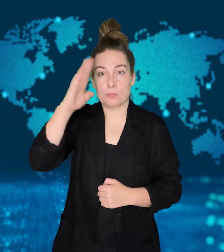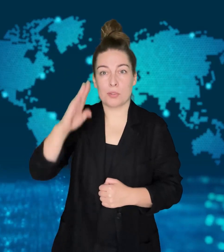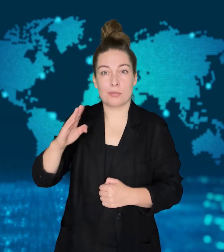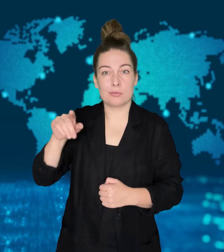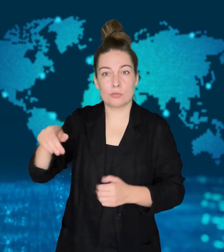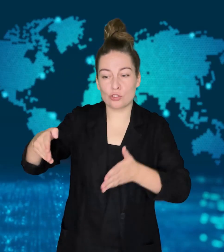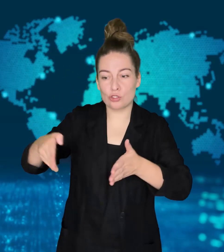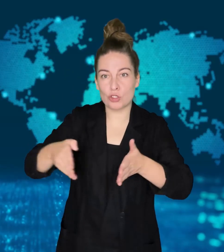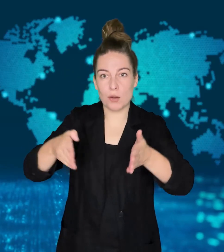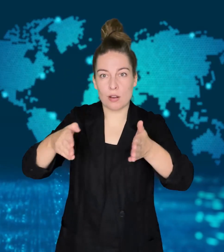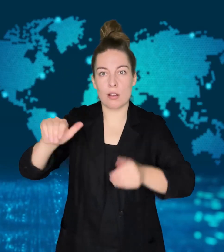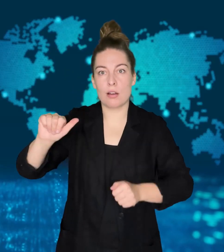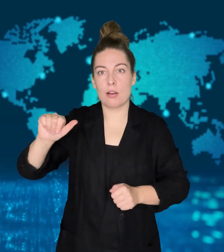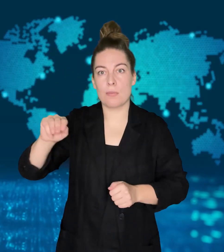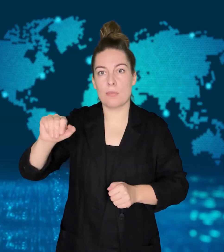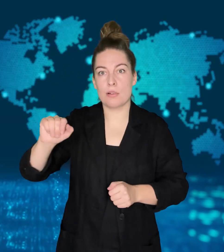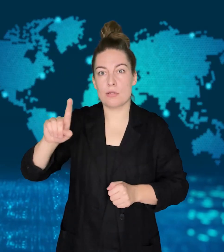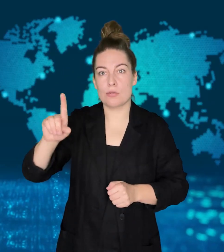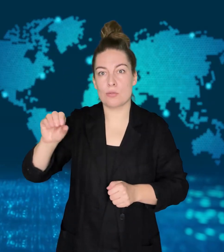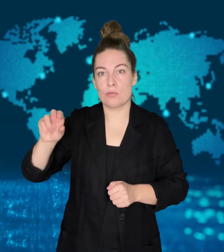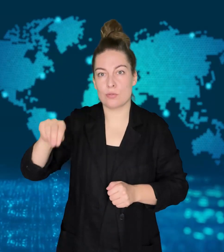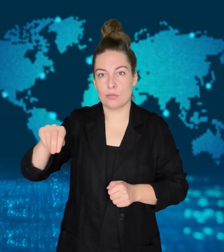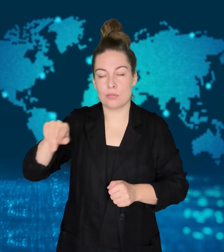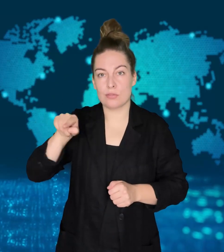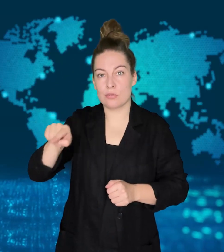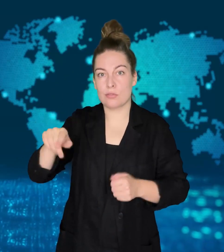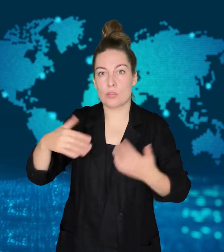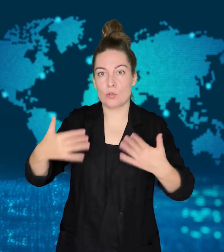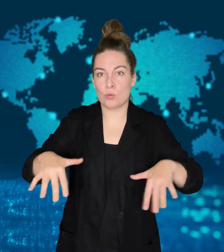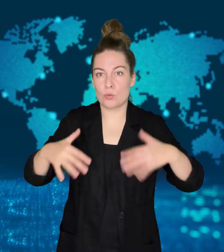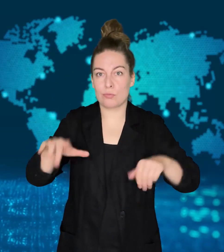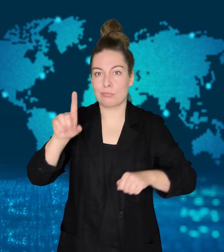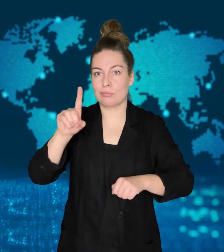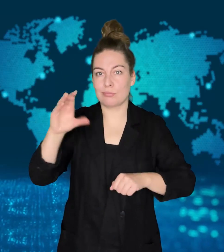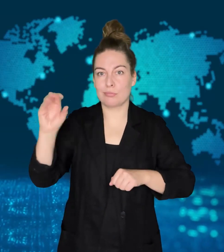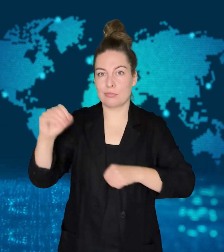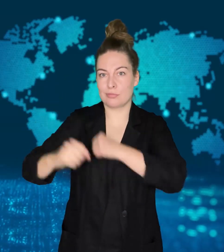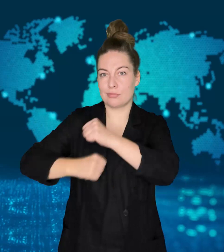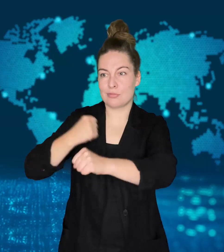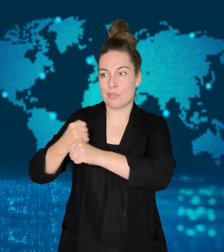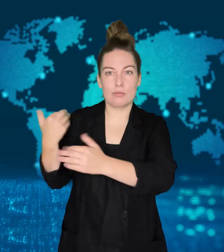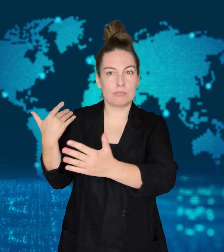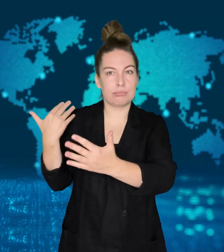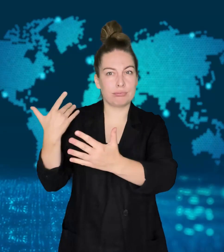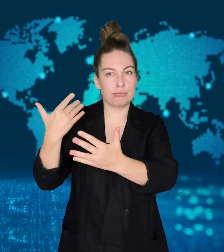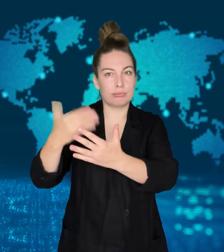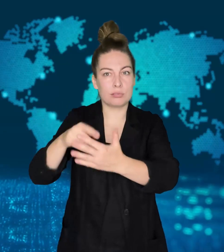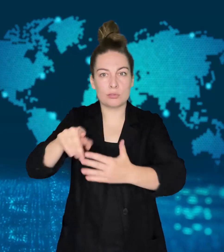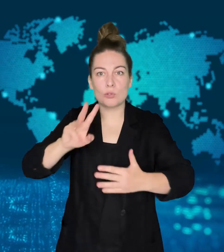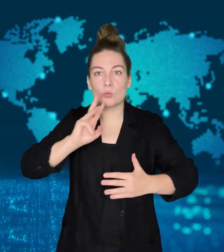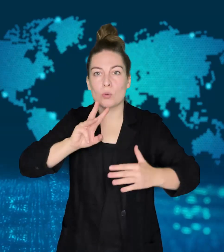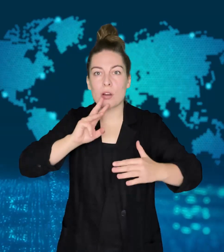[MONIKA]: The Amazon River has fallen to its lowest level in over 100 years